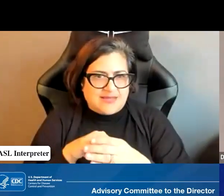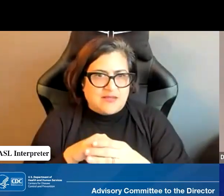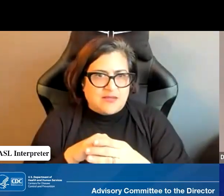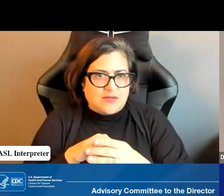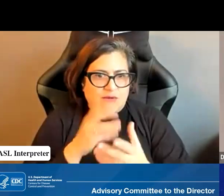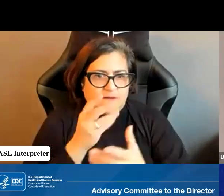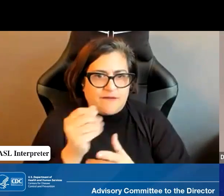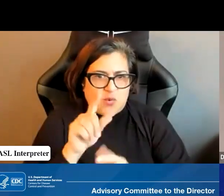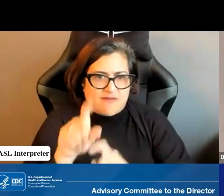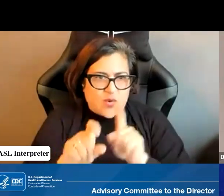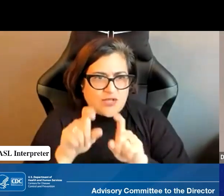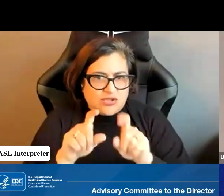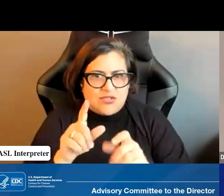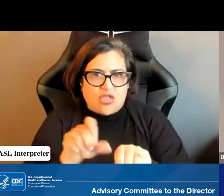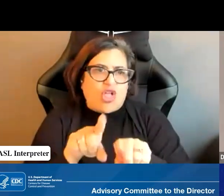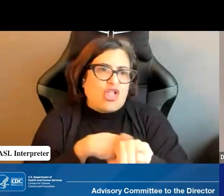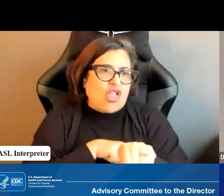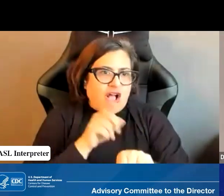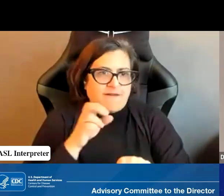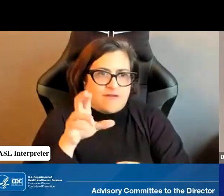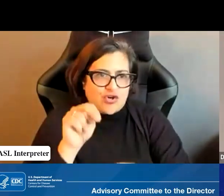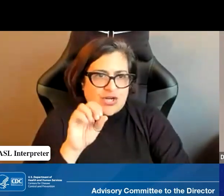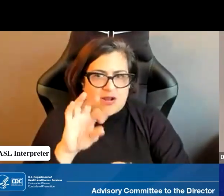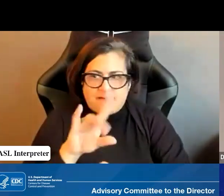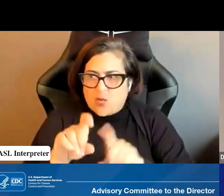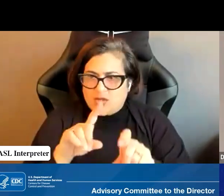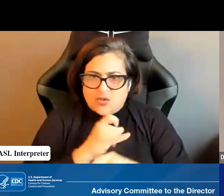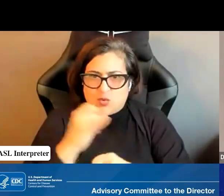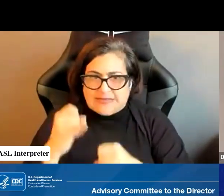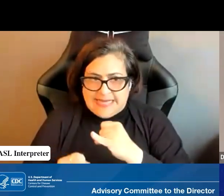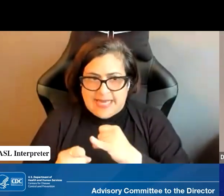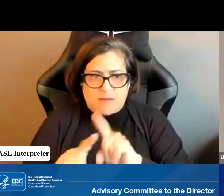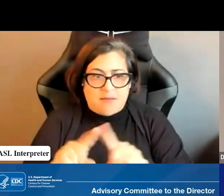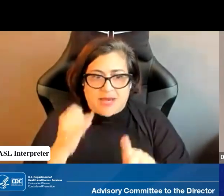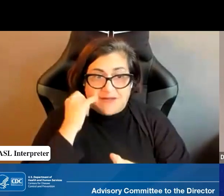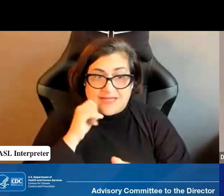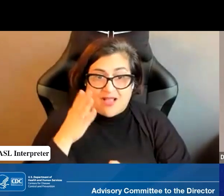I think, the long version of the questions towards the end, but if it isn't there,